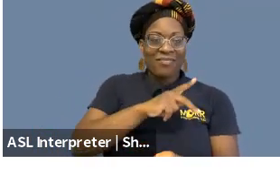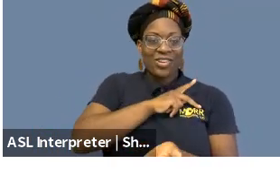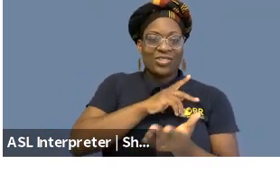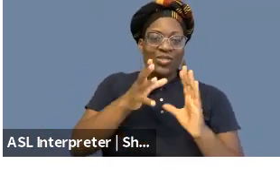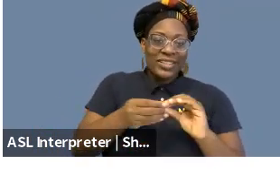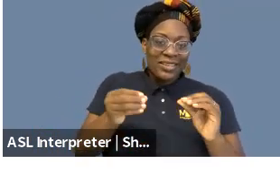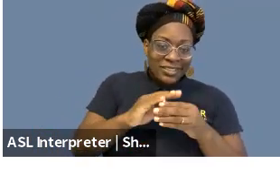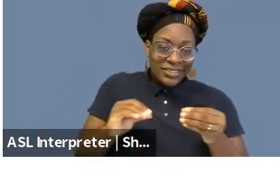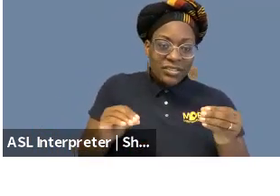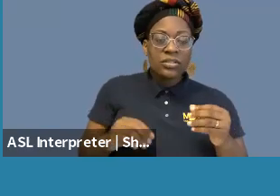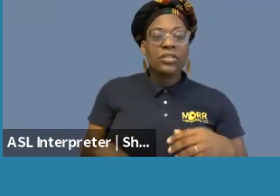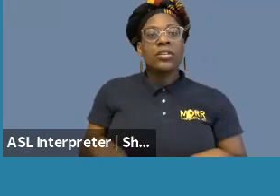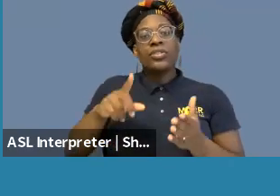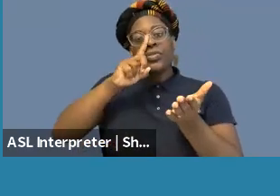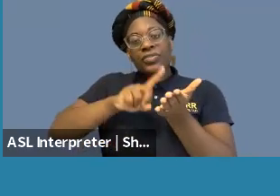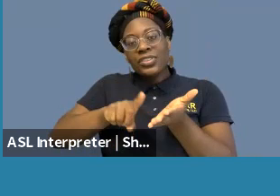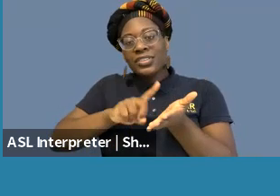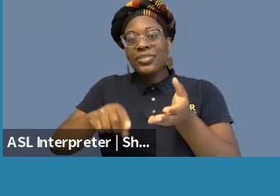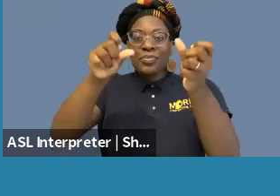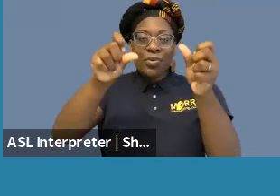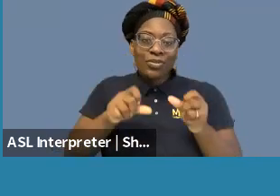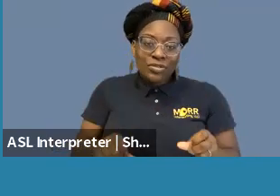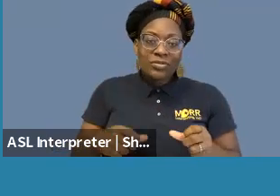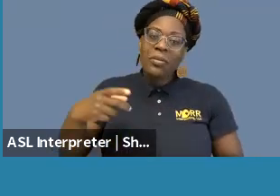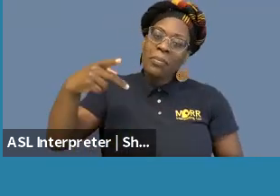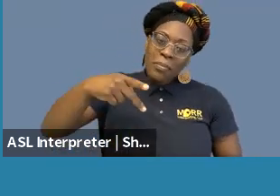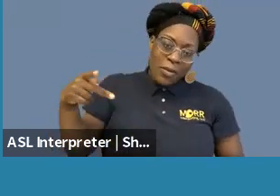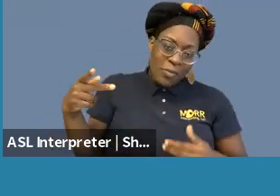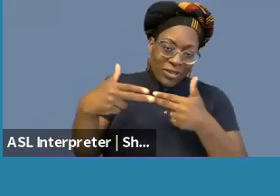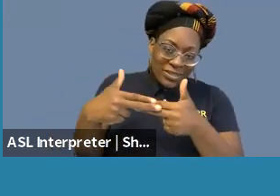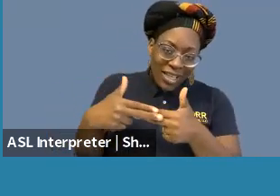This photo shows a group of people in a meeting. A woman stands at the front with a digital presentation. Let's start by looking at some working